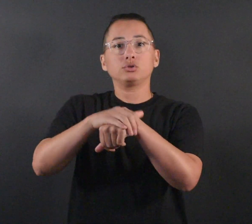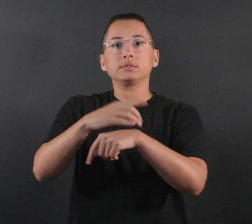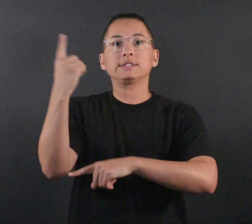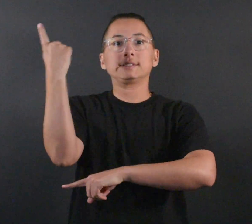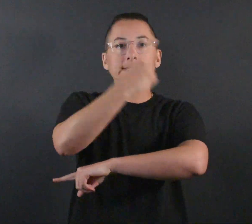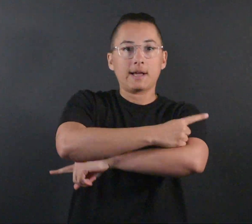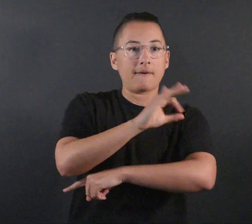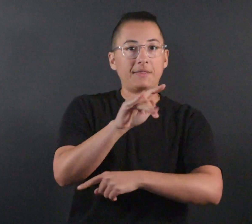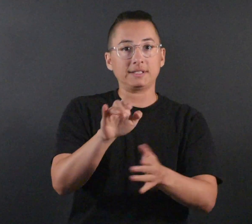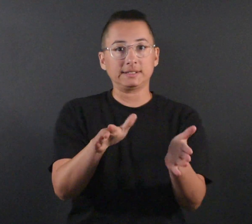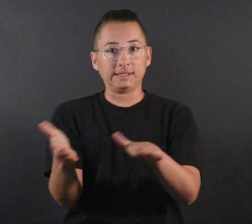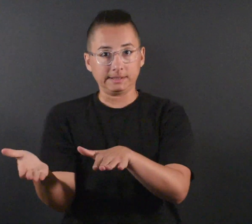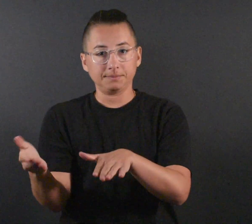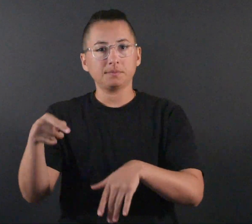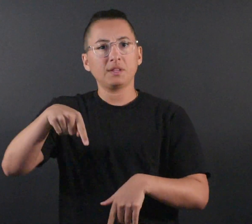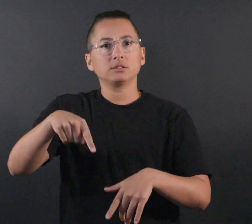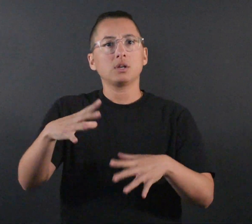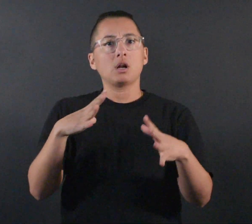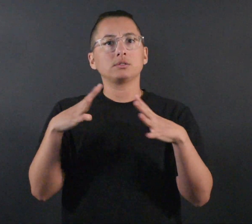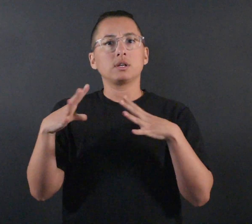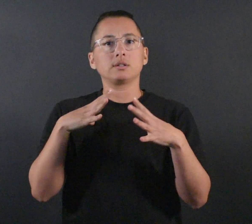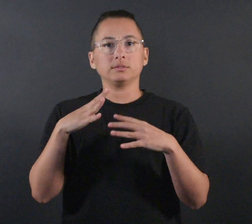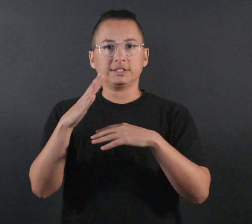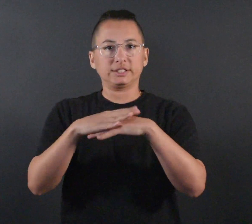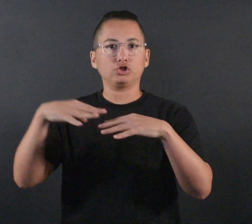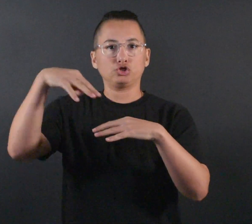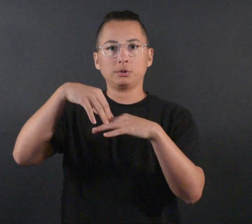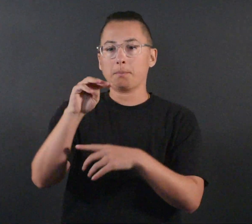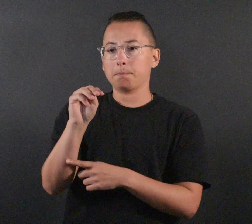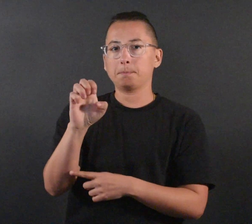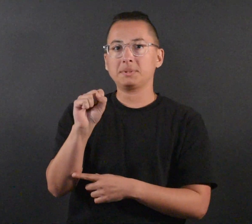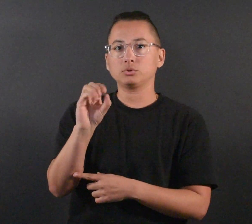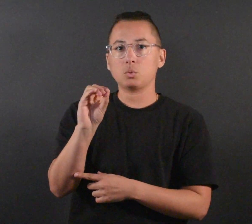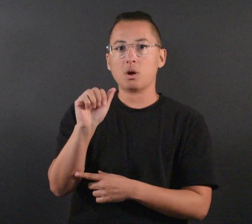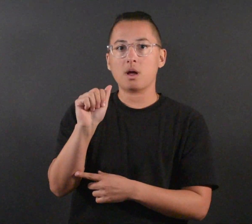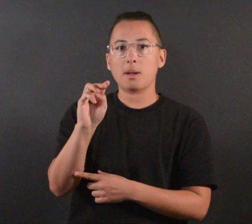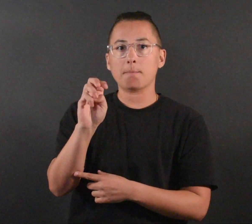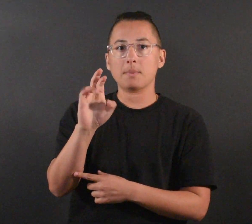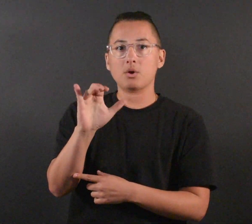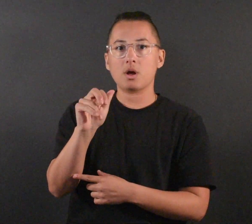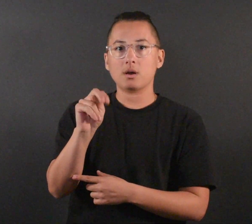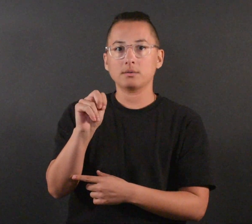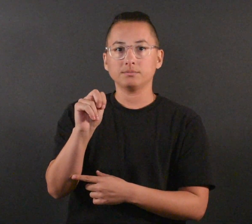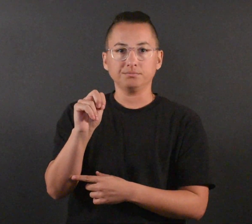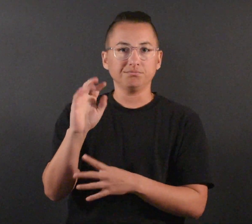Known in English as Day of the Dead, this holiday has indigenous Mesoamerican origins